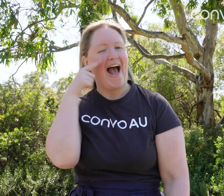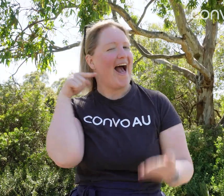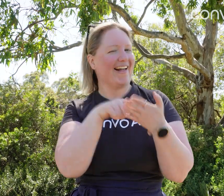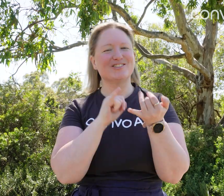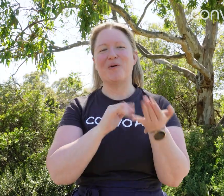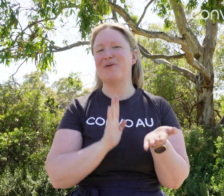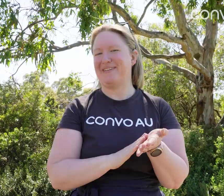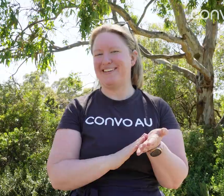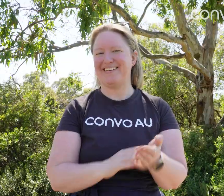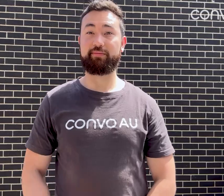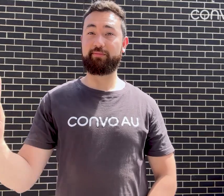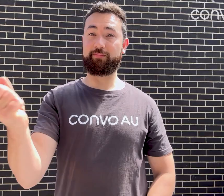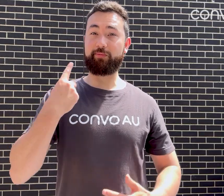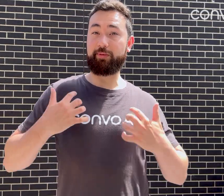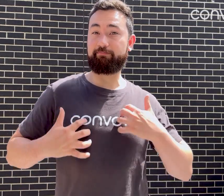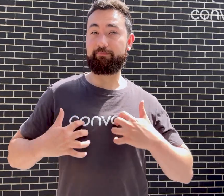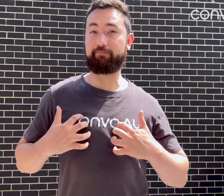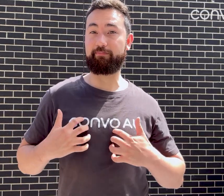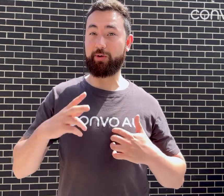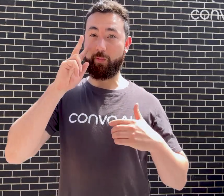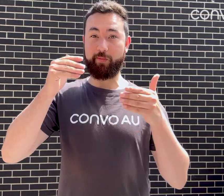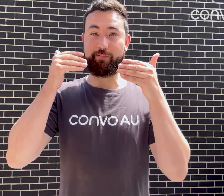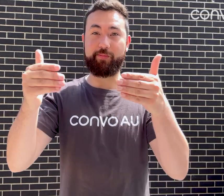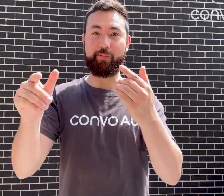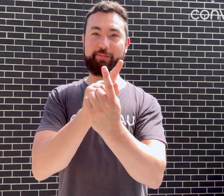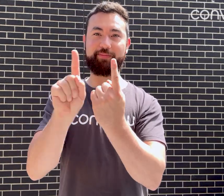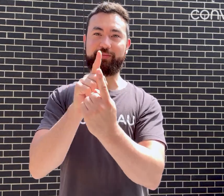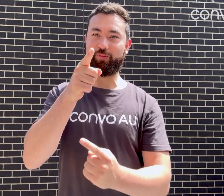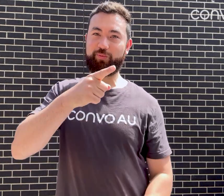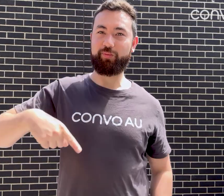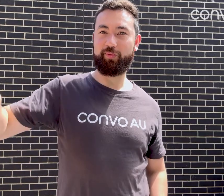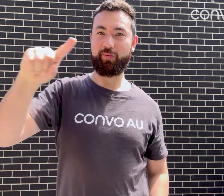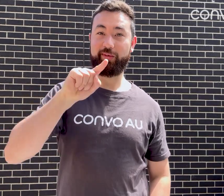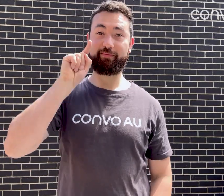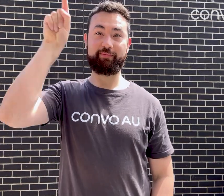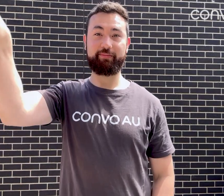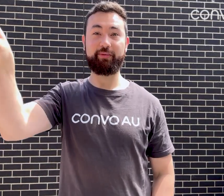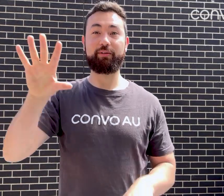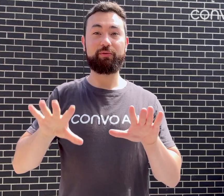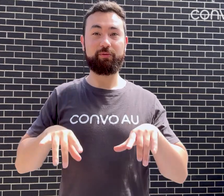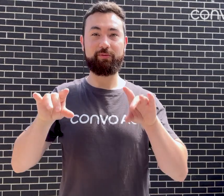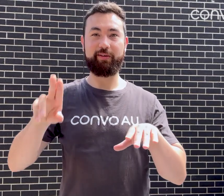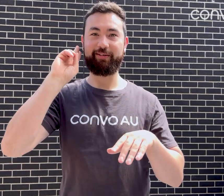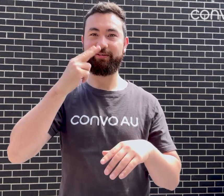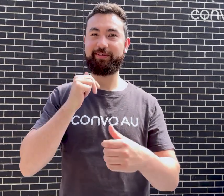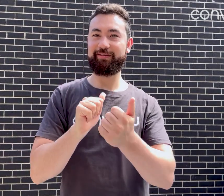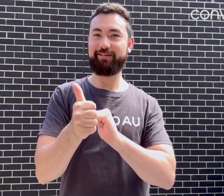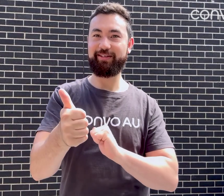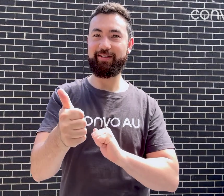keep an eye on our social media channels for more details. We look forward to seeing you there at the Australian Deaf Games!